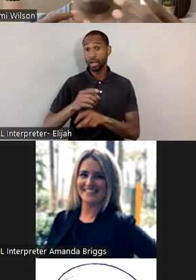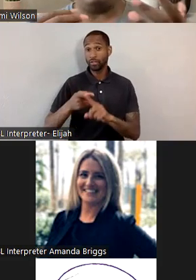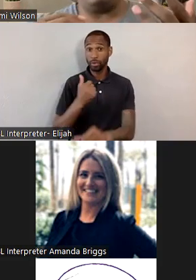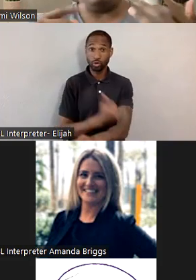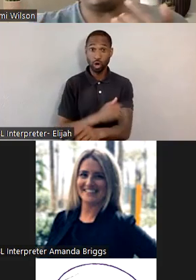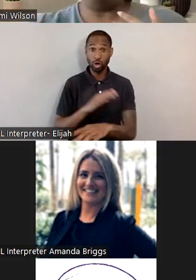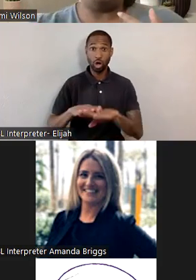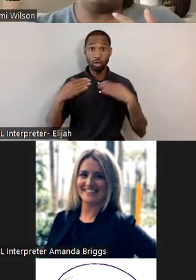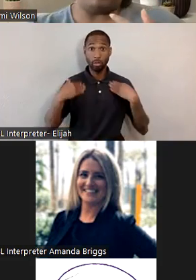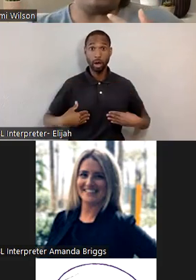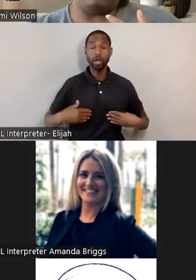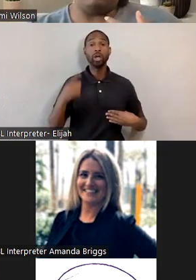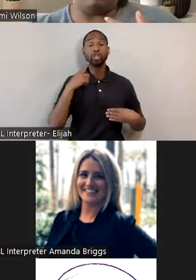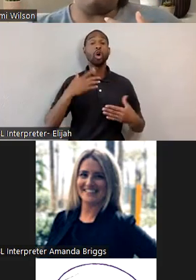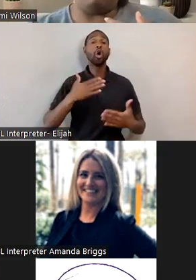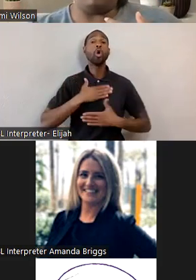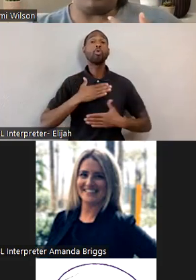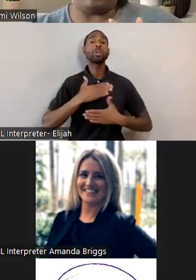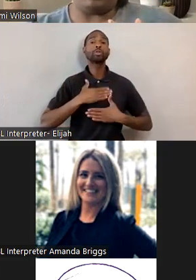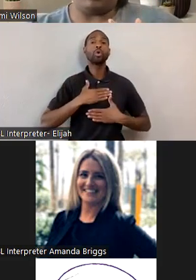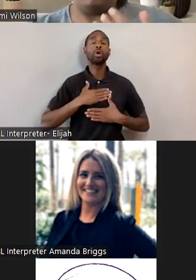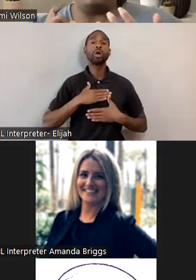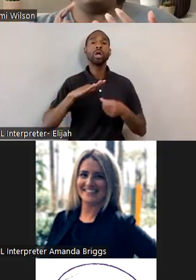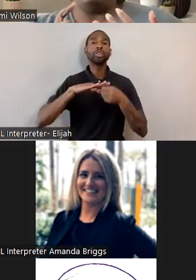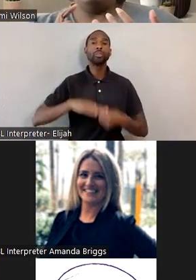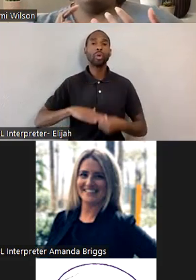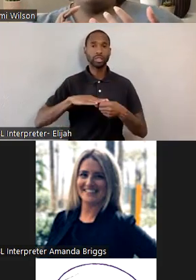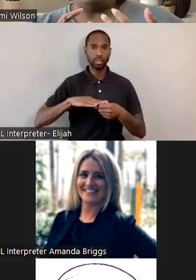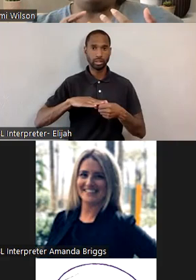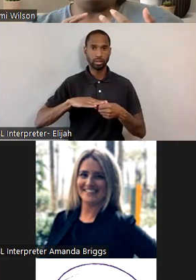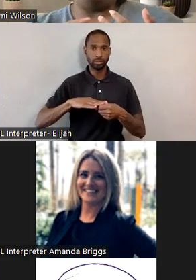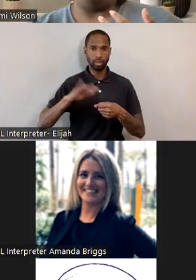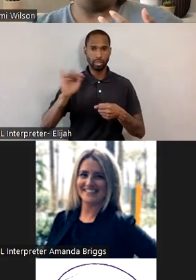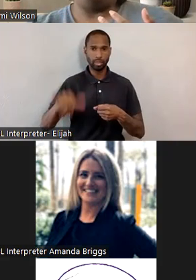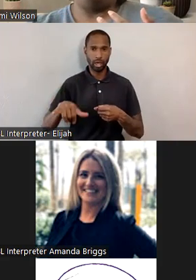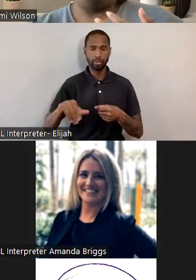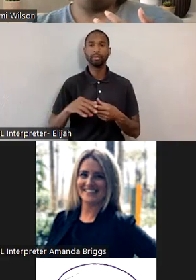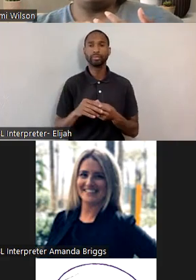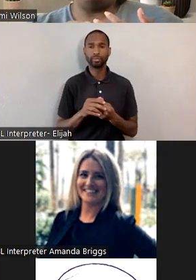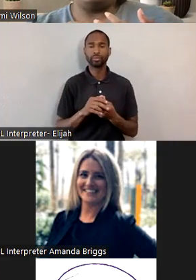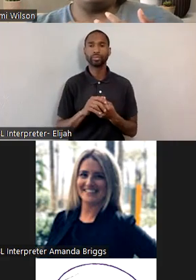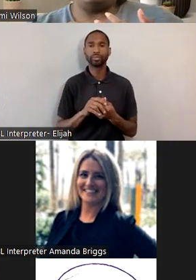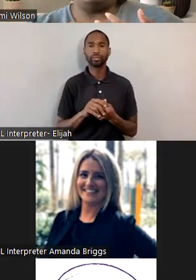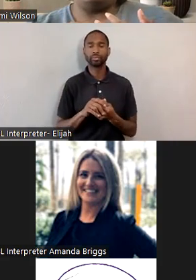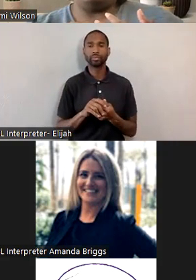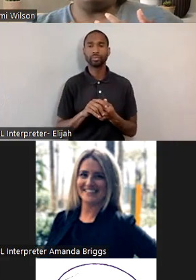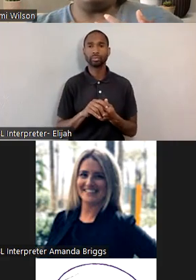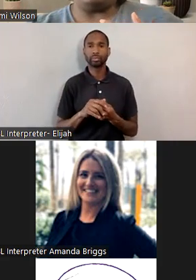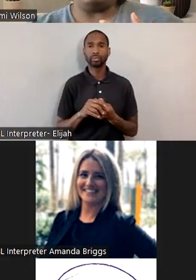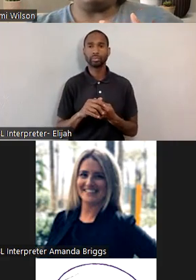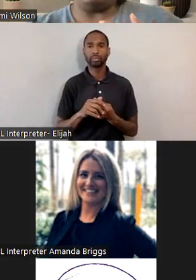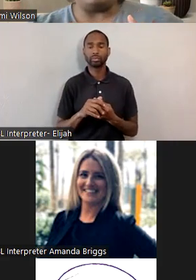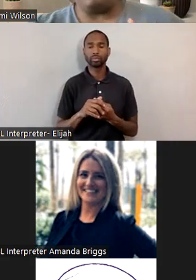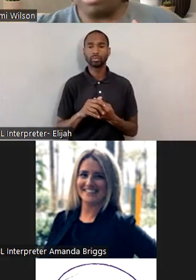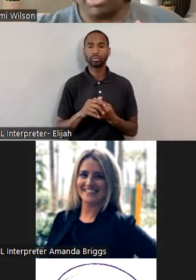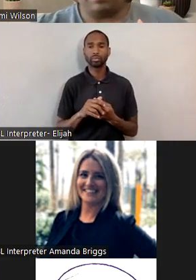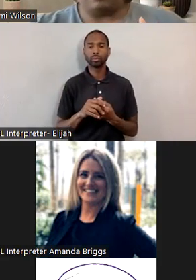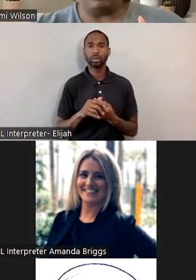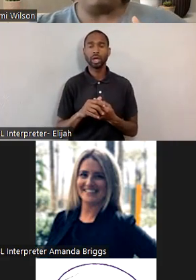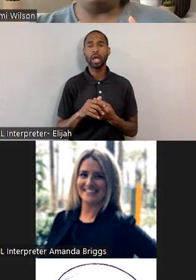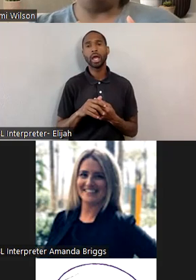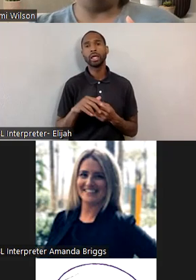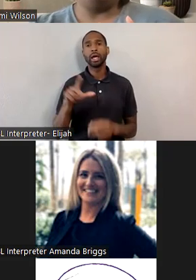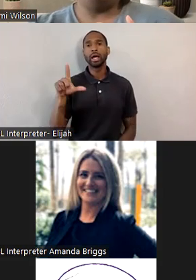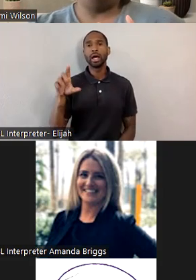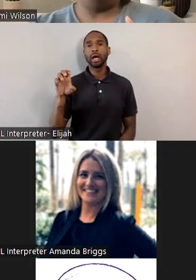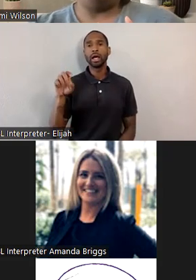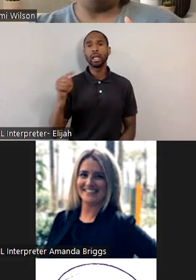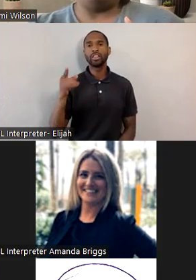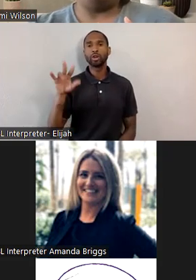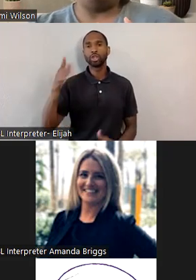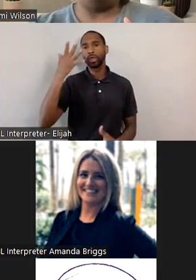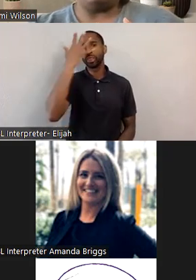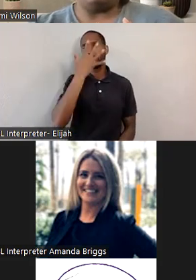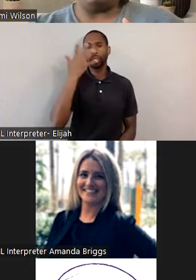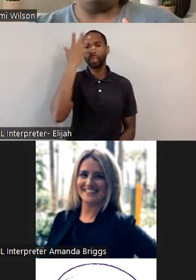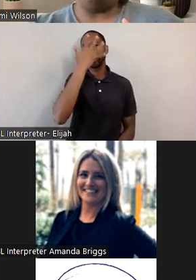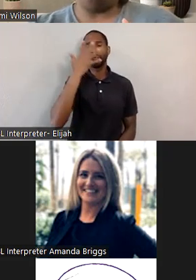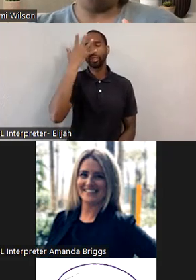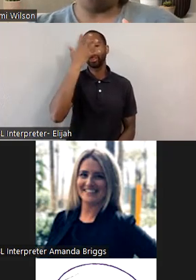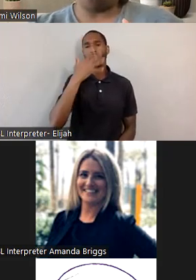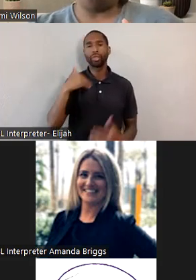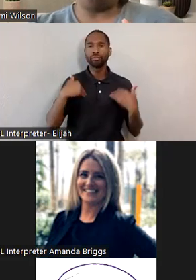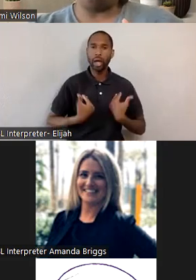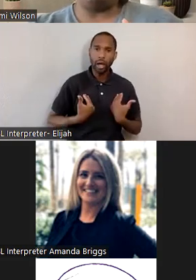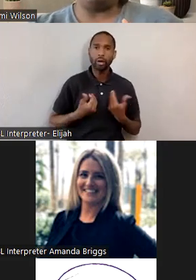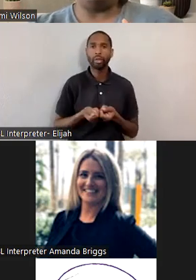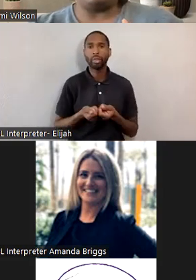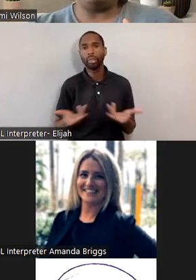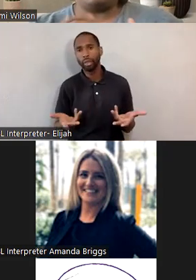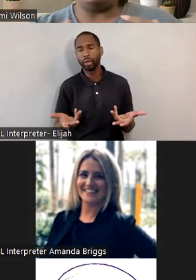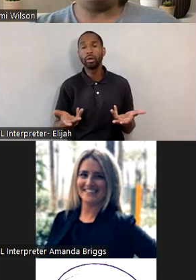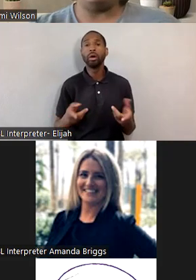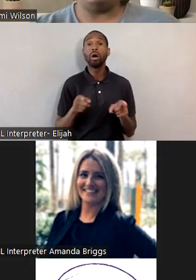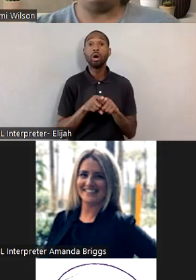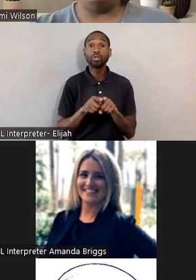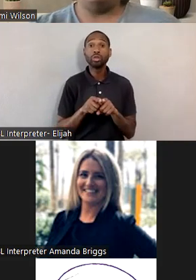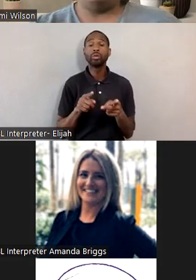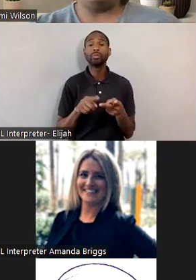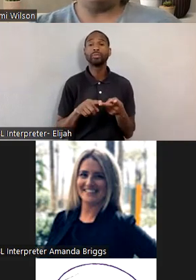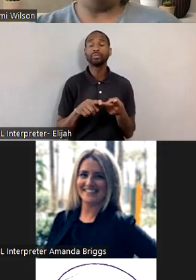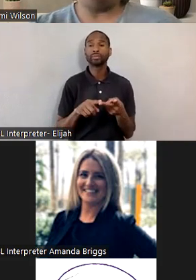So the respiratory depression and the lethargy, the as well as the